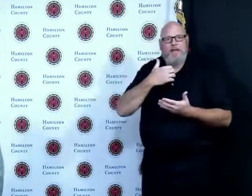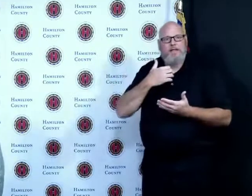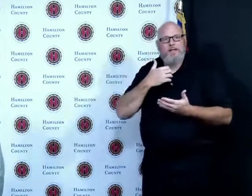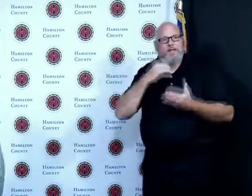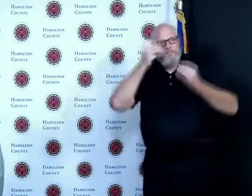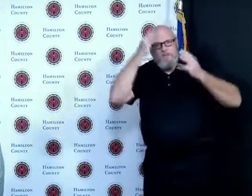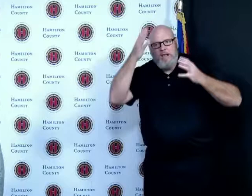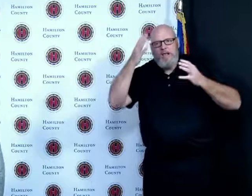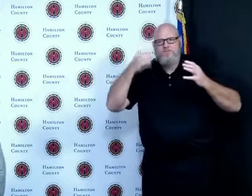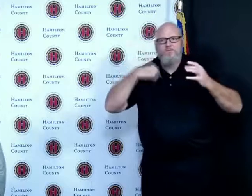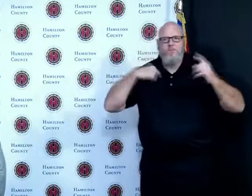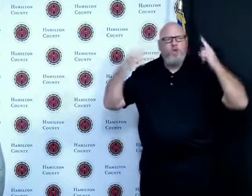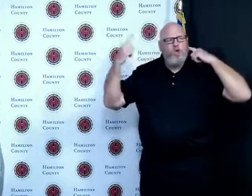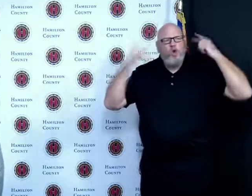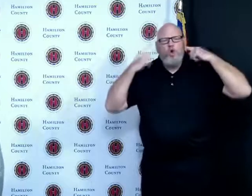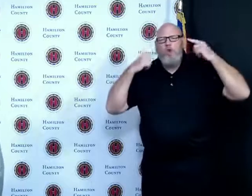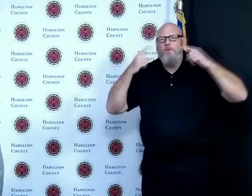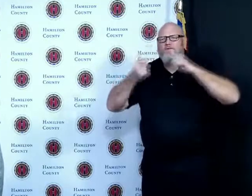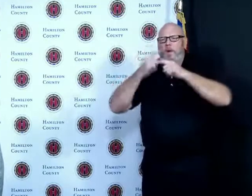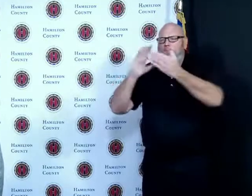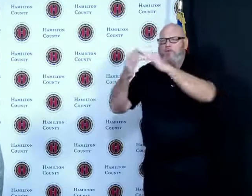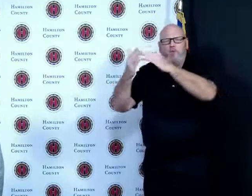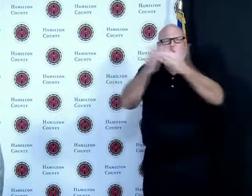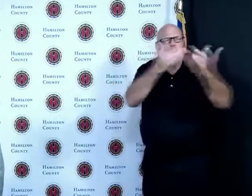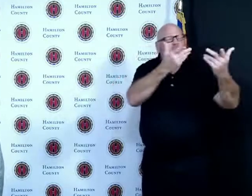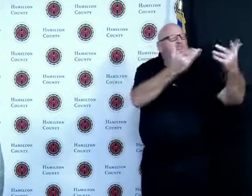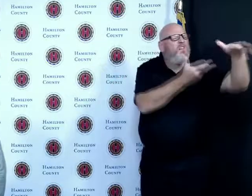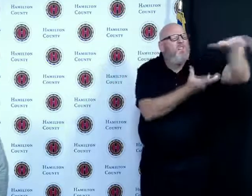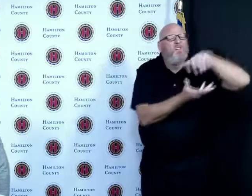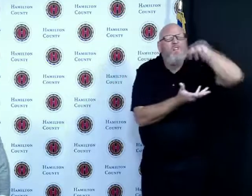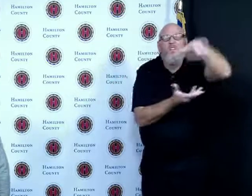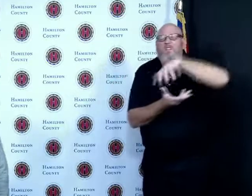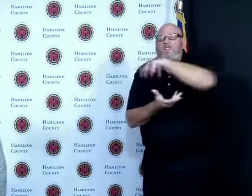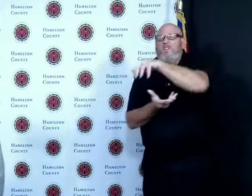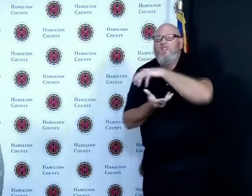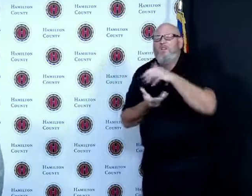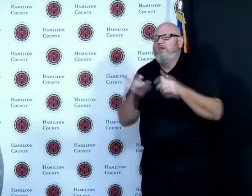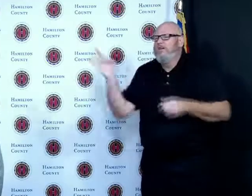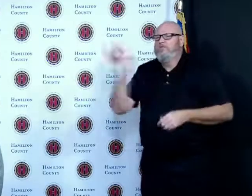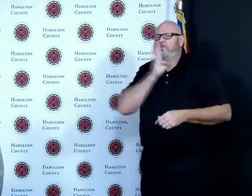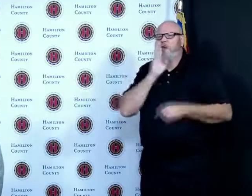the process is not going as quickly as we would all like because of the production of the vaccine